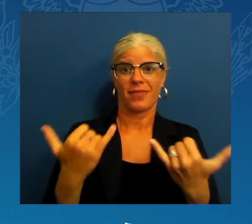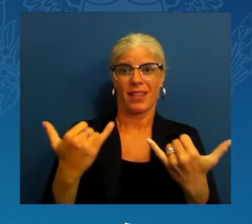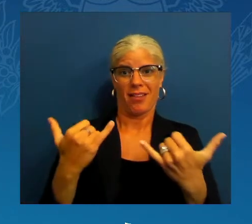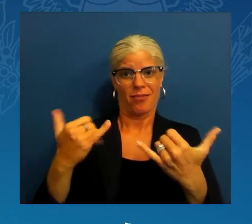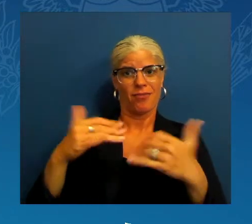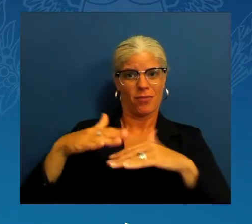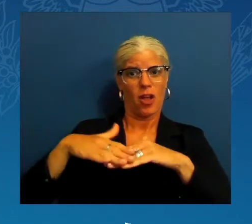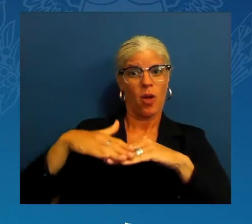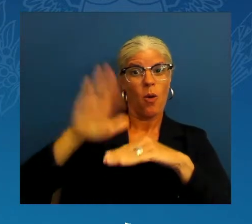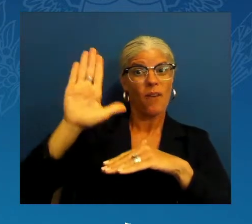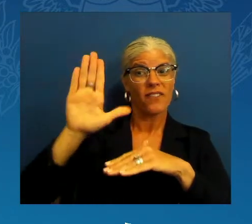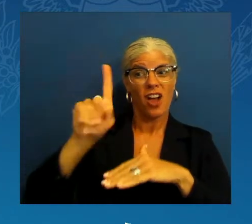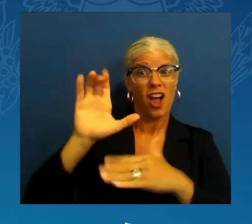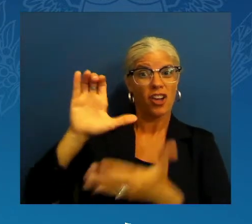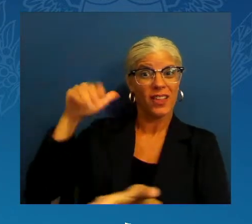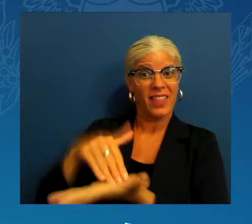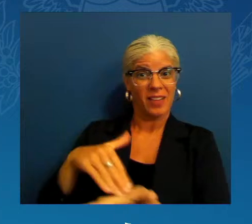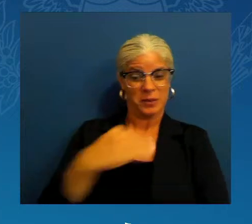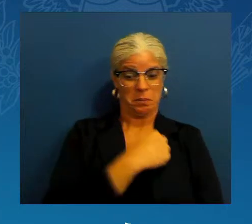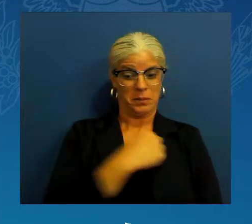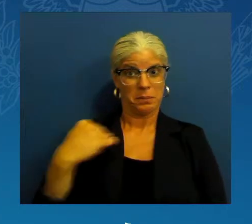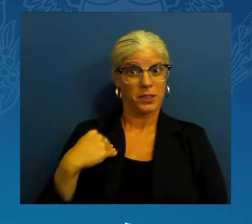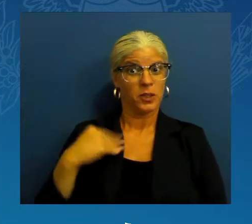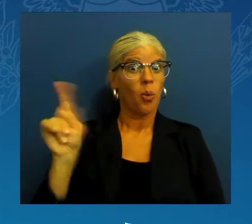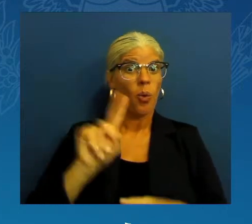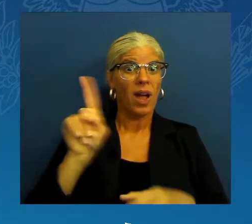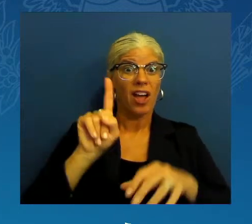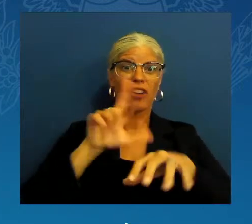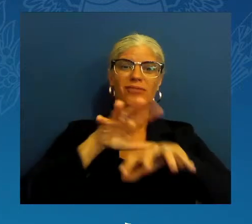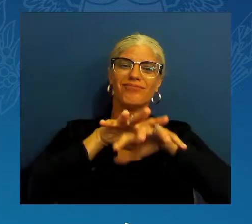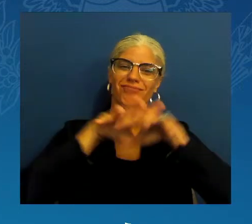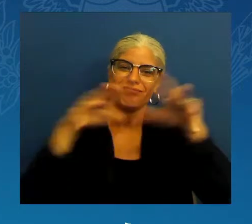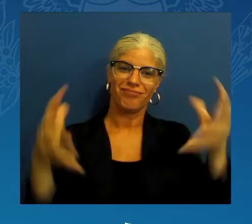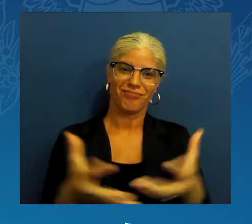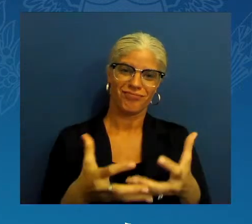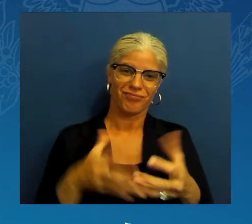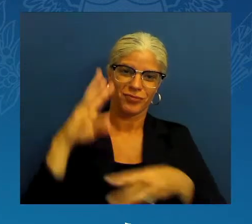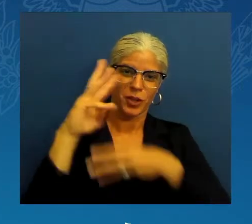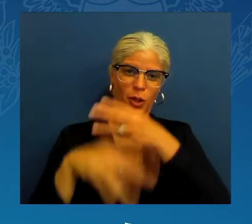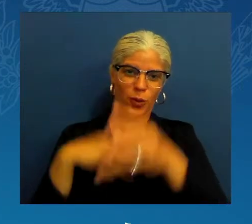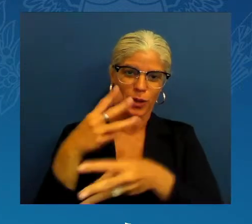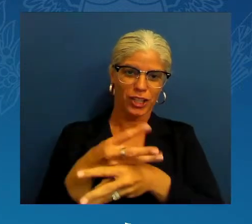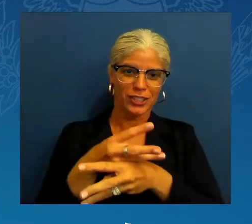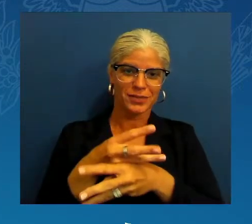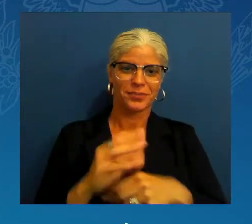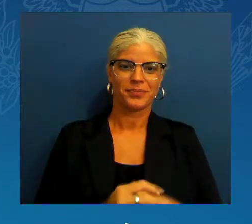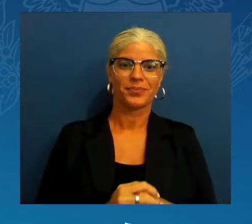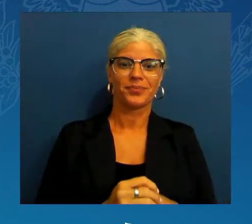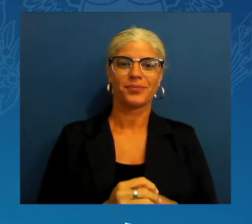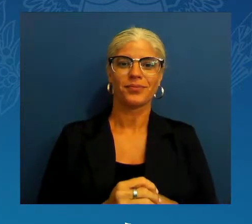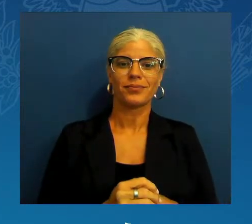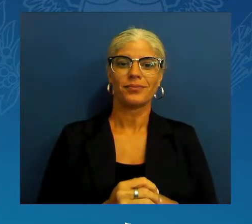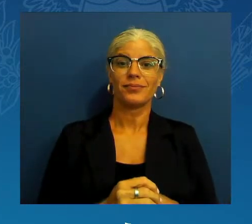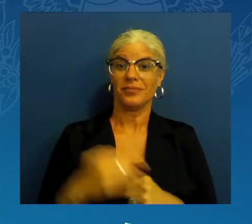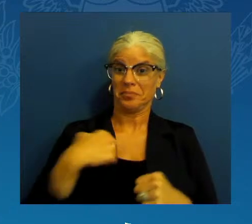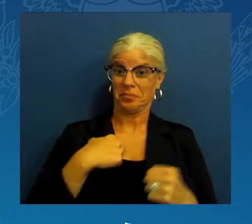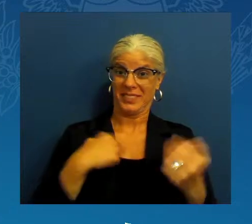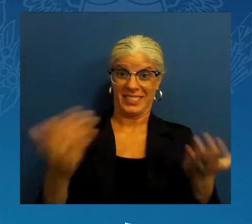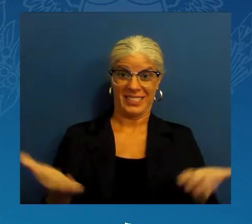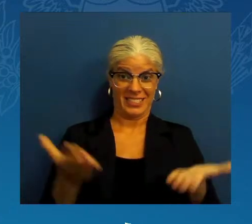I stand here today not only representing the greater women of Sigma Gamma Rho, but women across this nation.